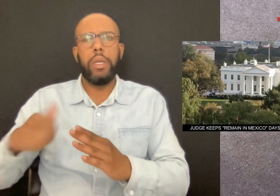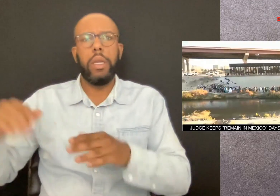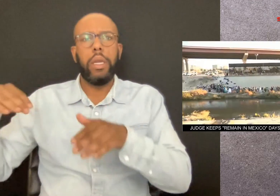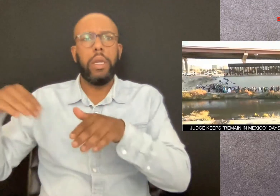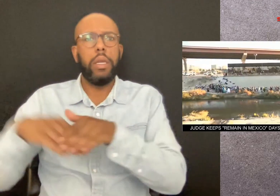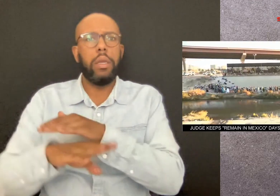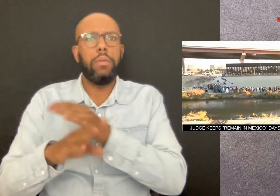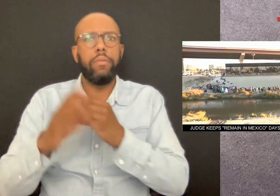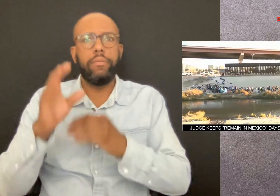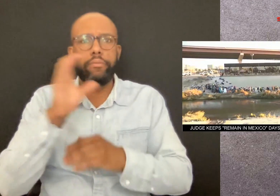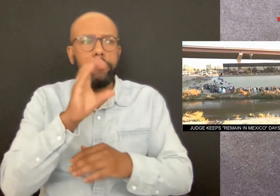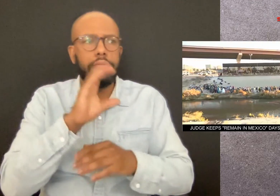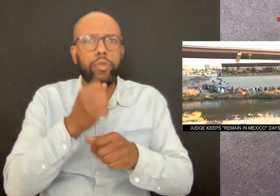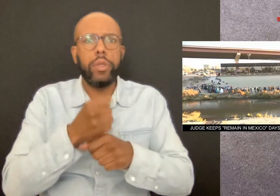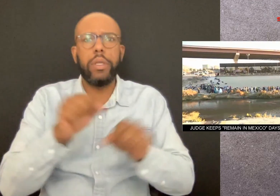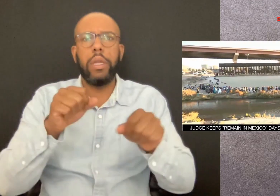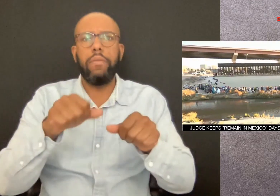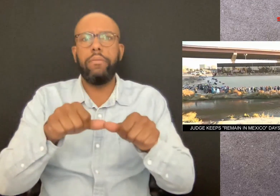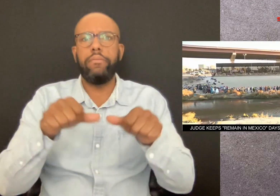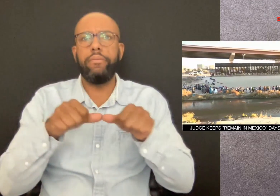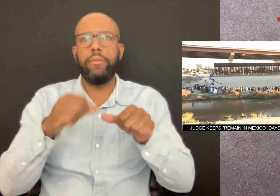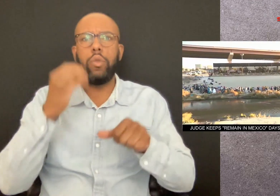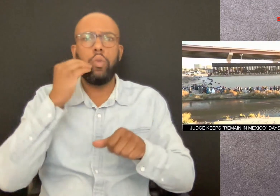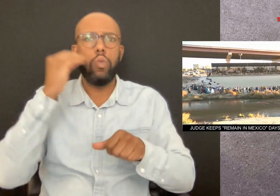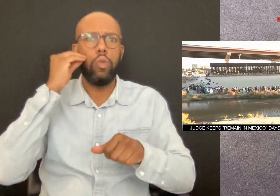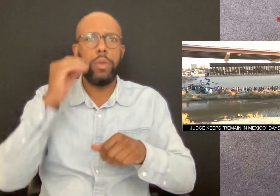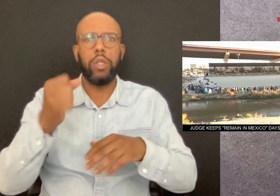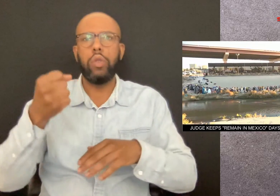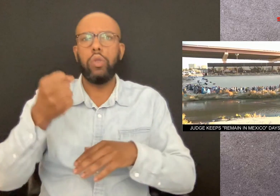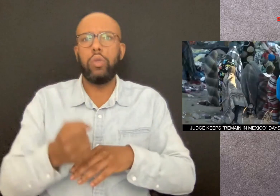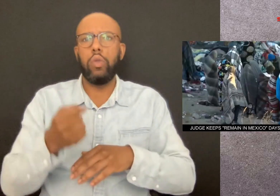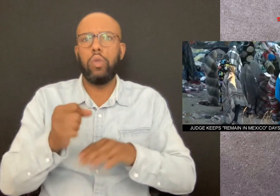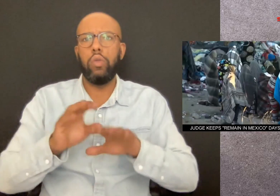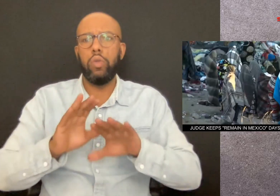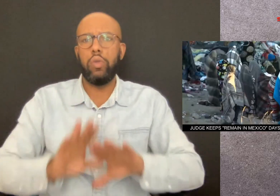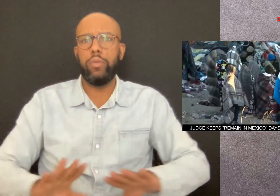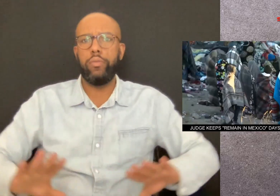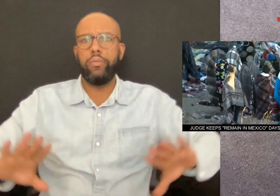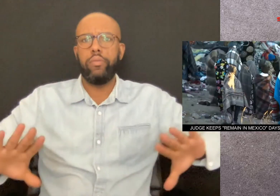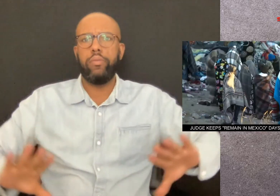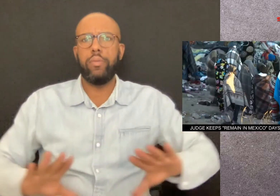it bars asylum seeking at the southern border citing public health concerns